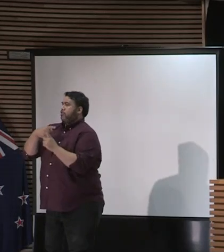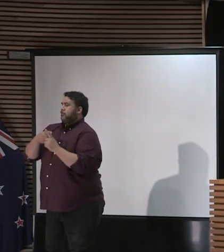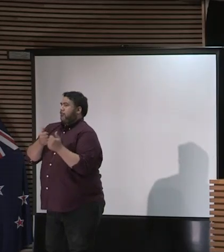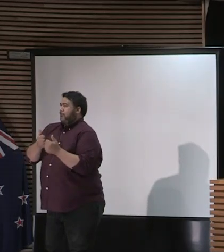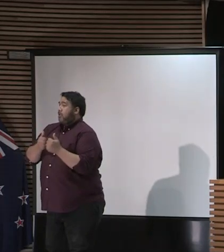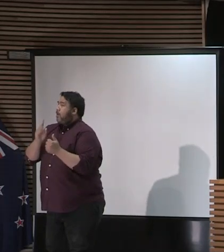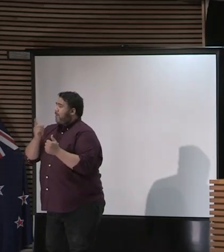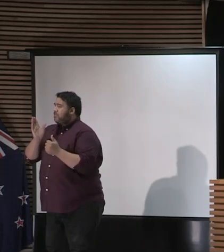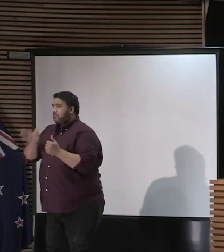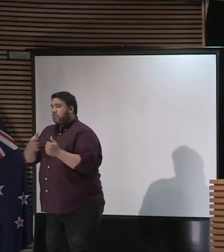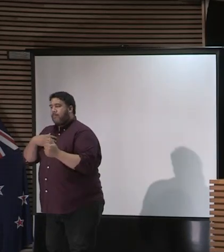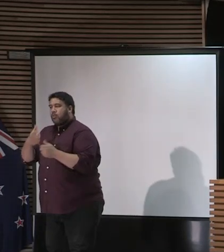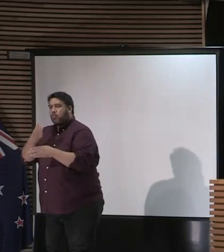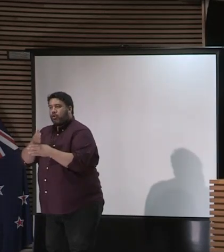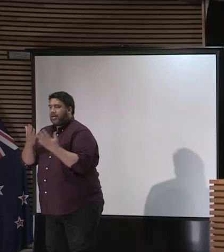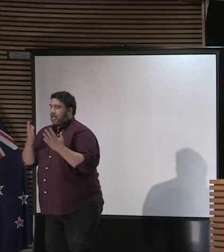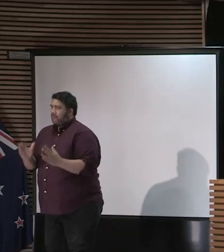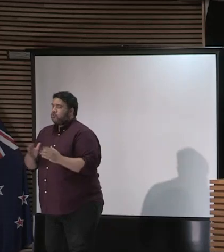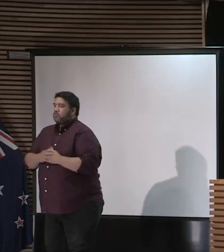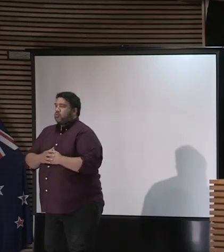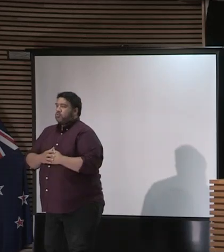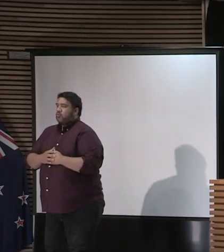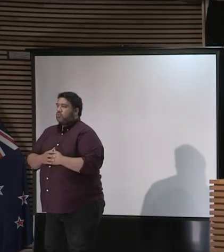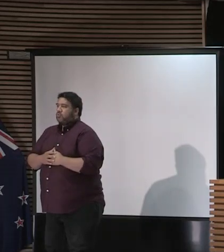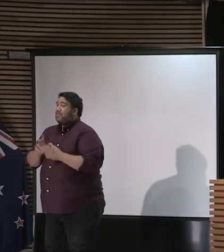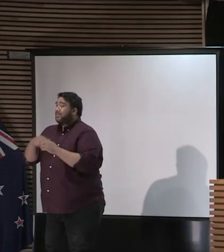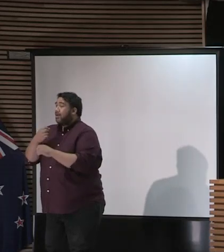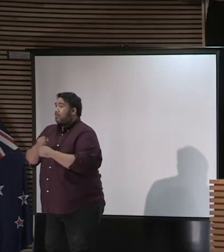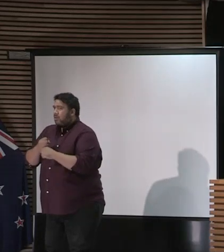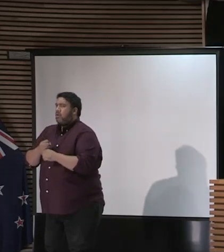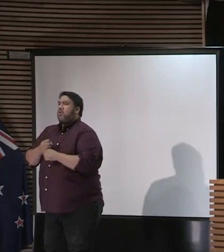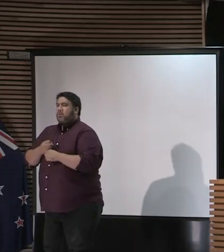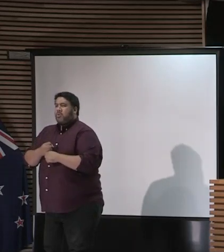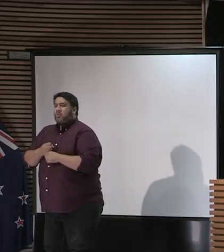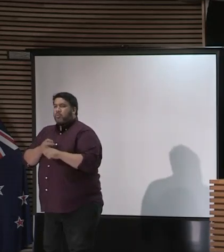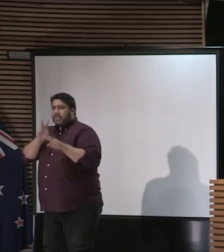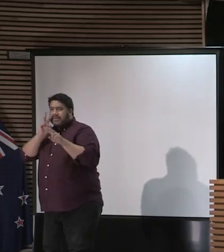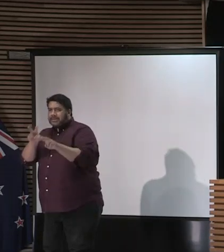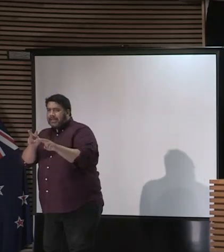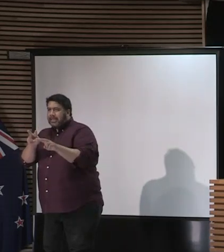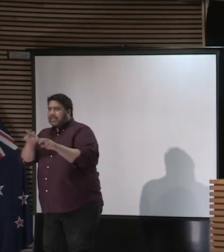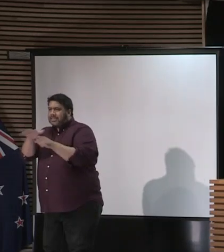The feedback from employers and employees has been overwhelmingly positive but we still have work to do. As a